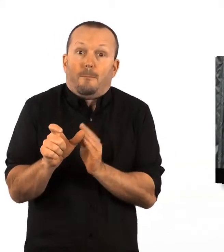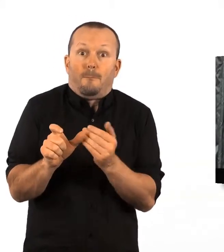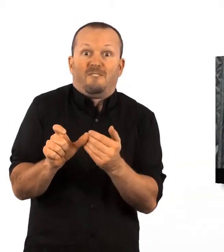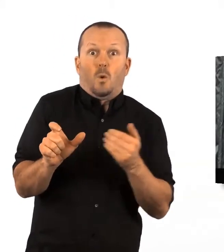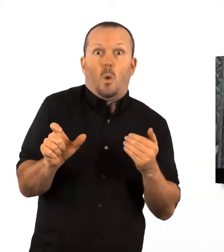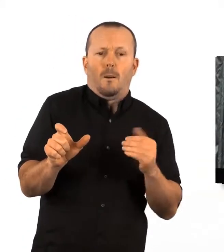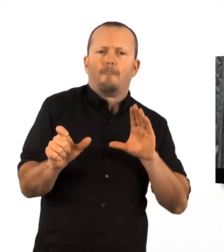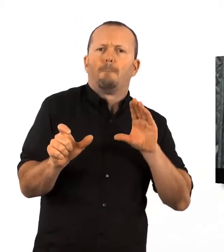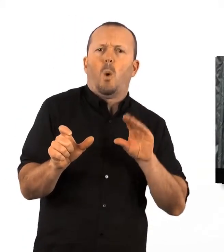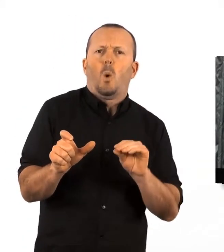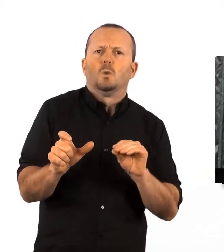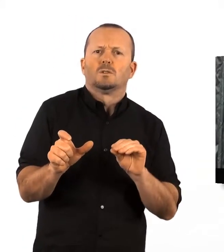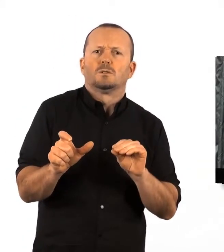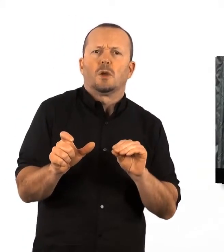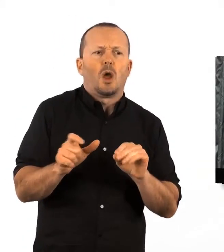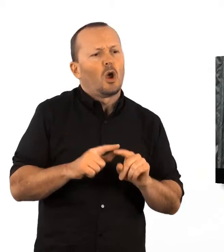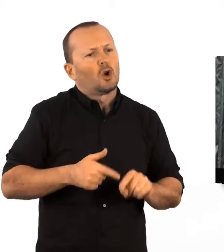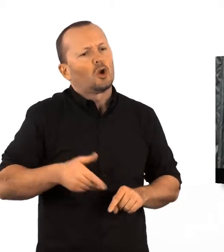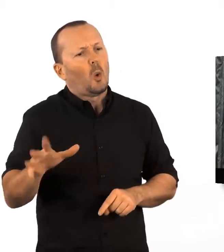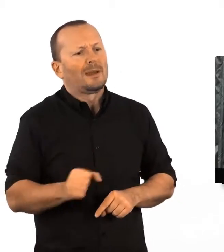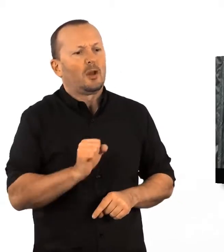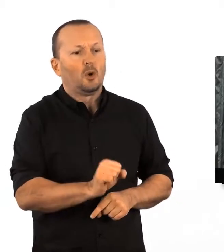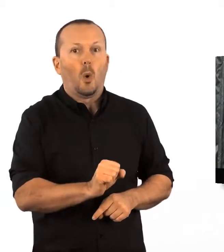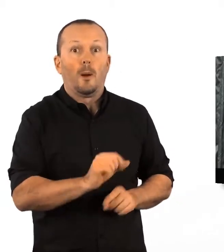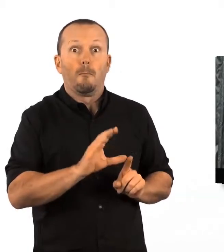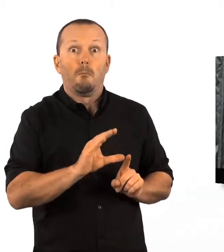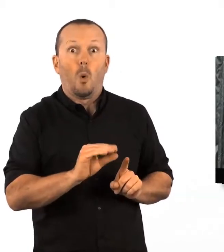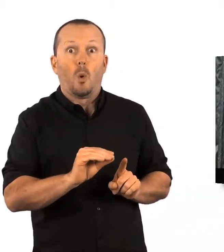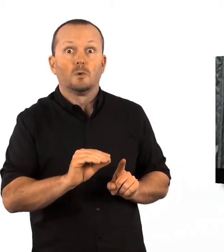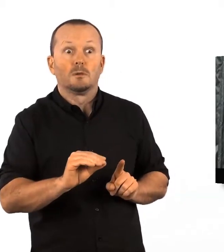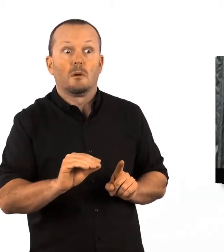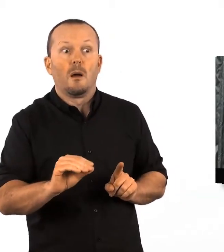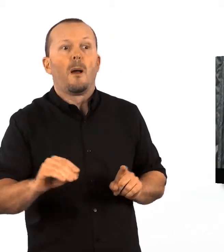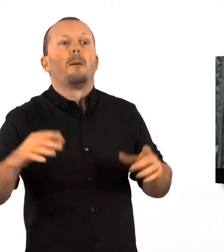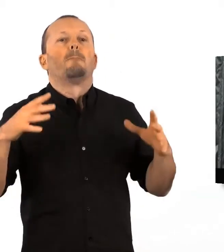and remember. A little pause before the most important thing is another acoustic highlighting